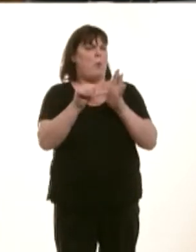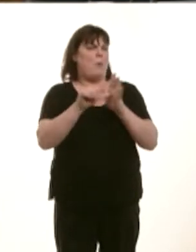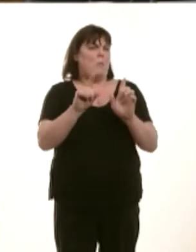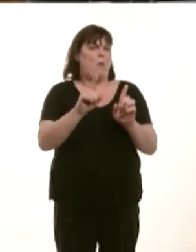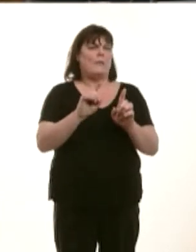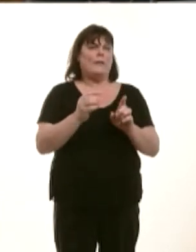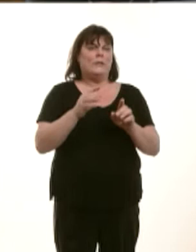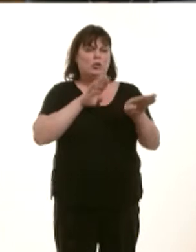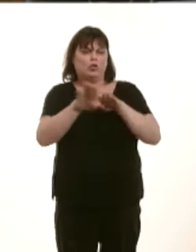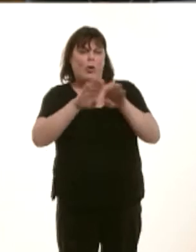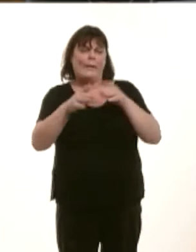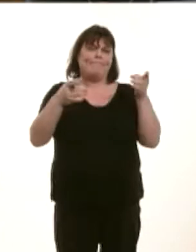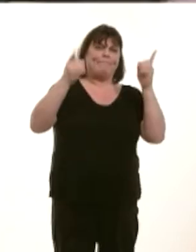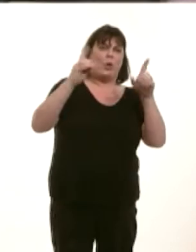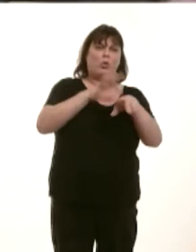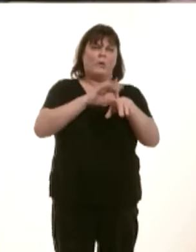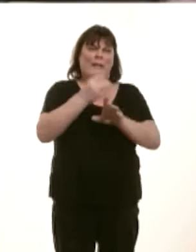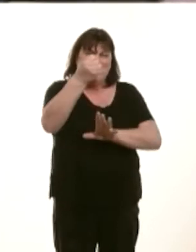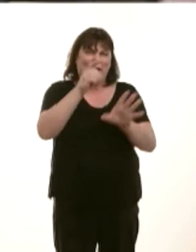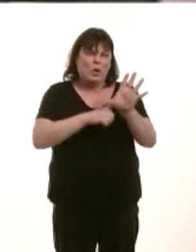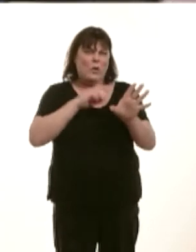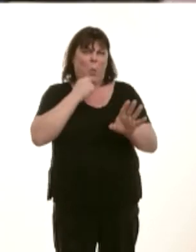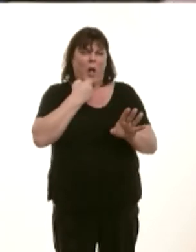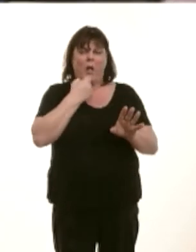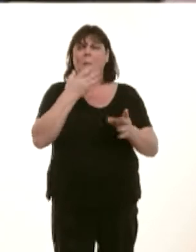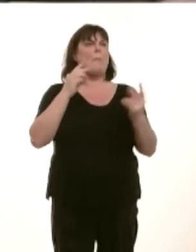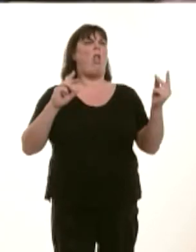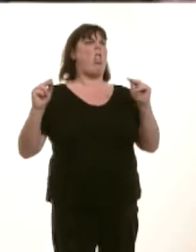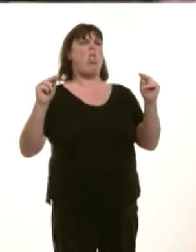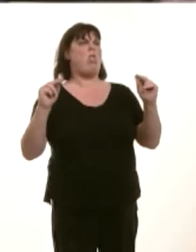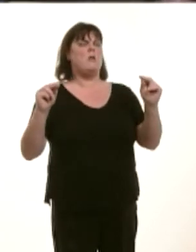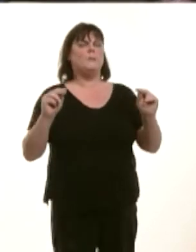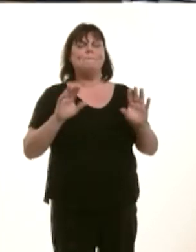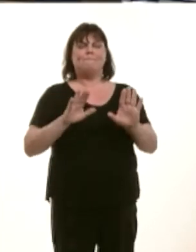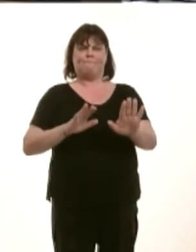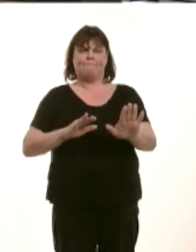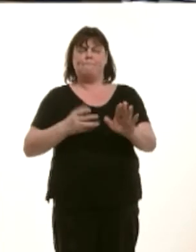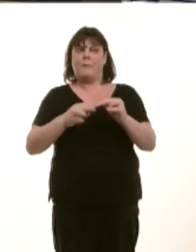consultant. You canít train somebody in a few years. Also, if you train people in Wales,